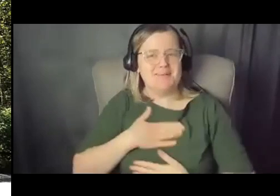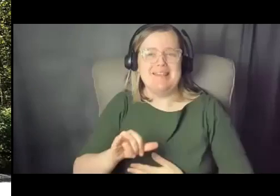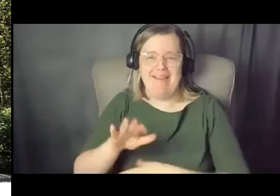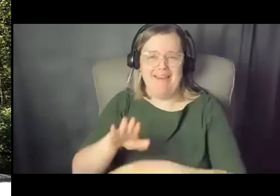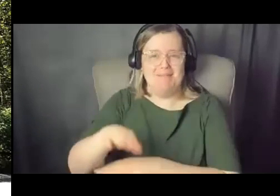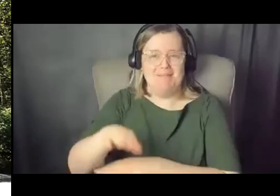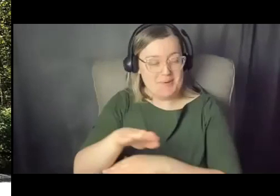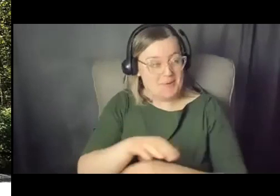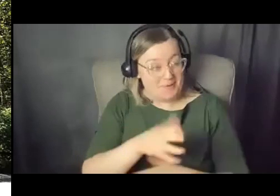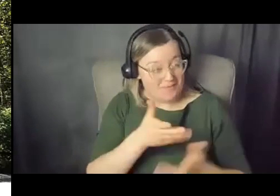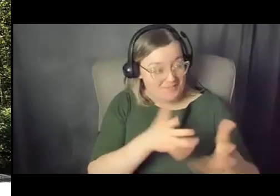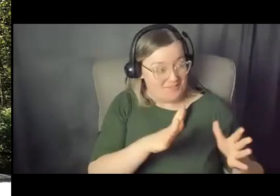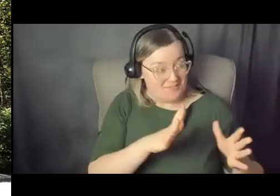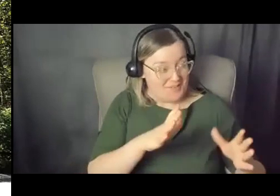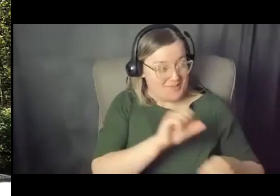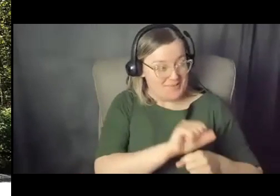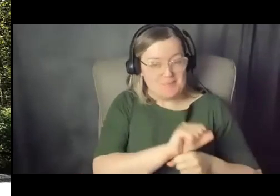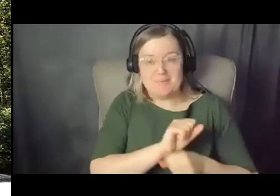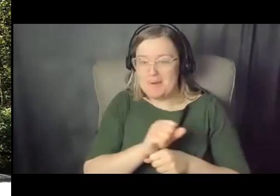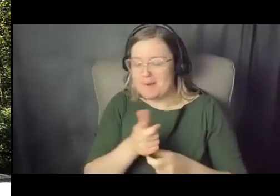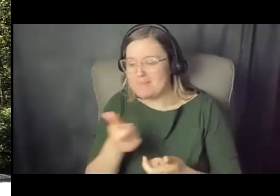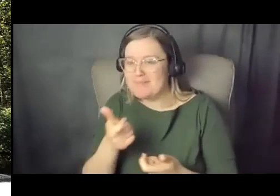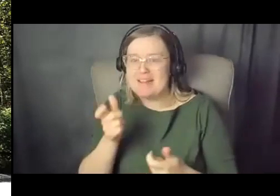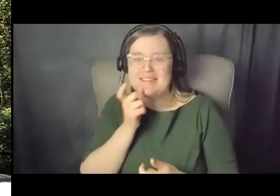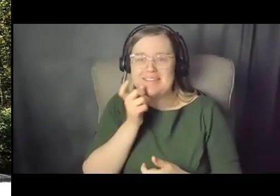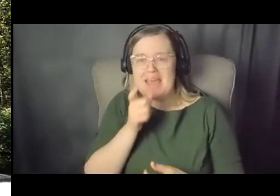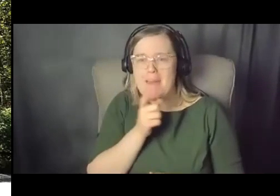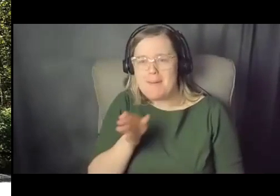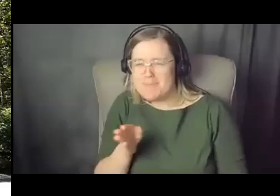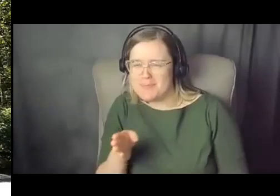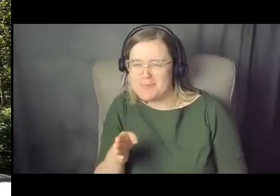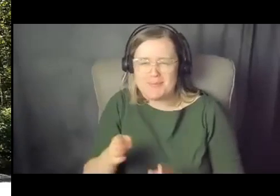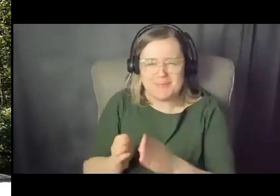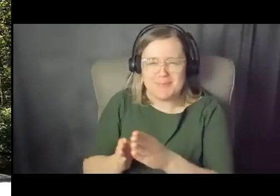work watching salmon swim upstream, we will be adding